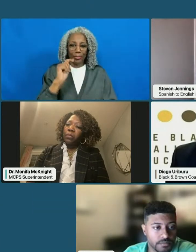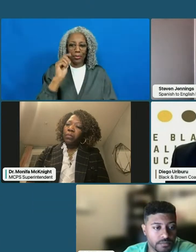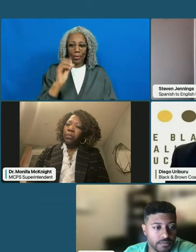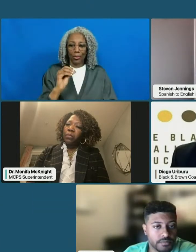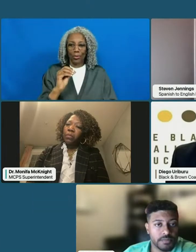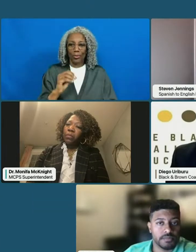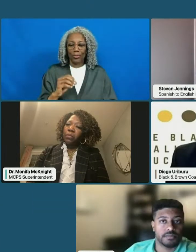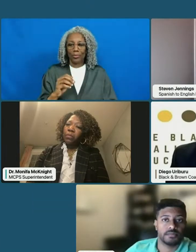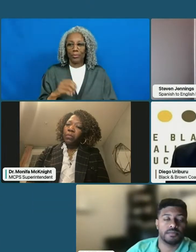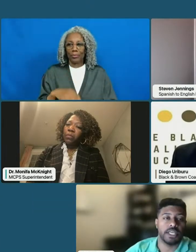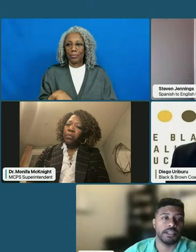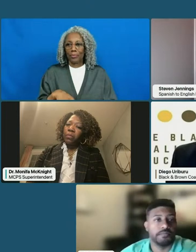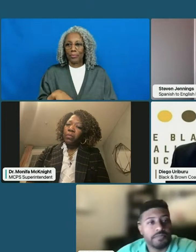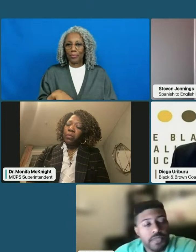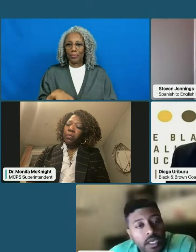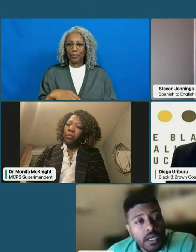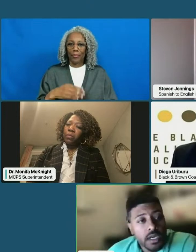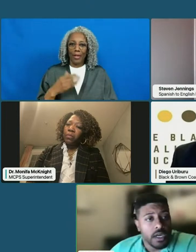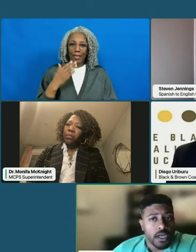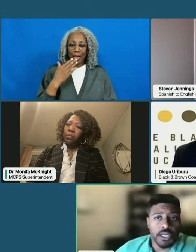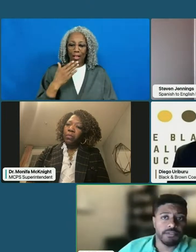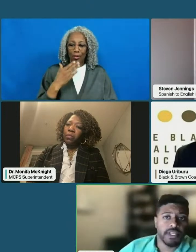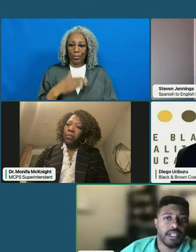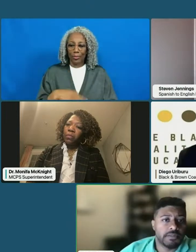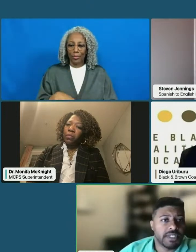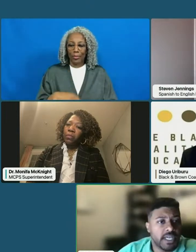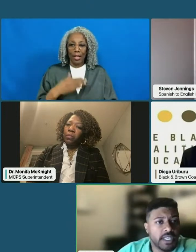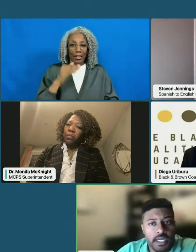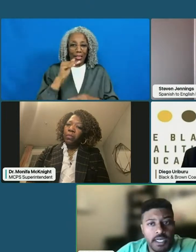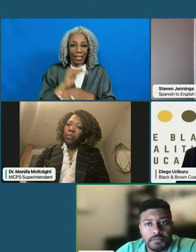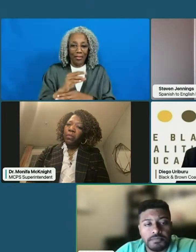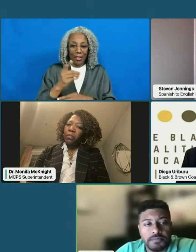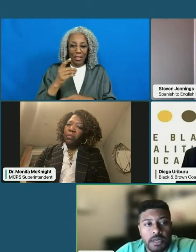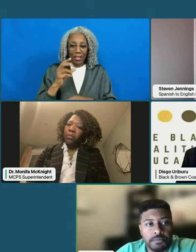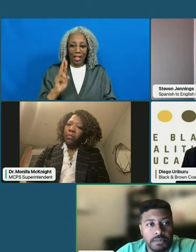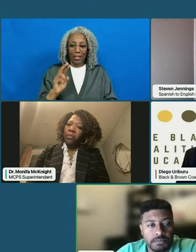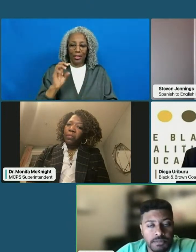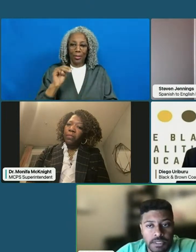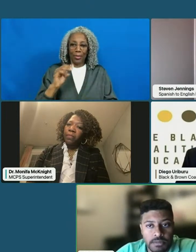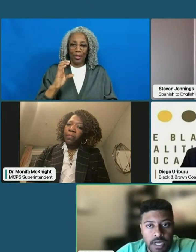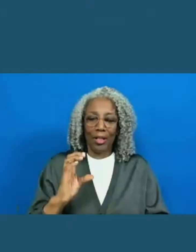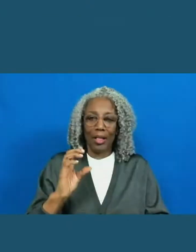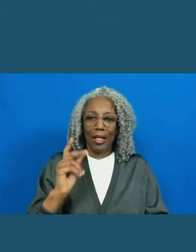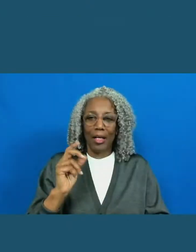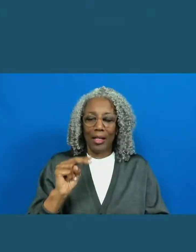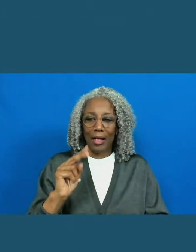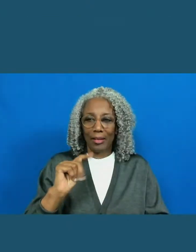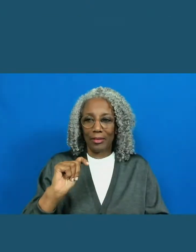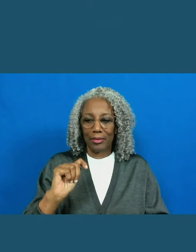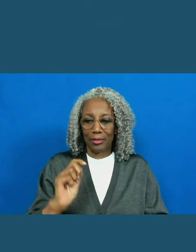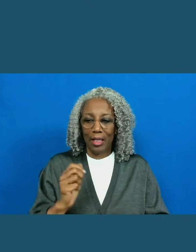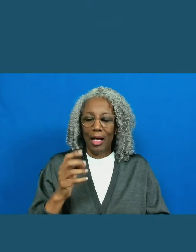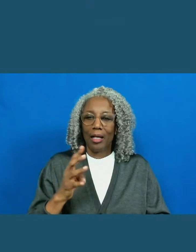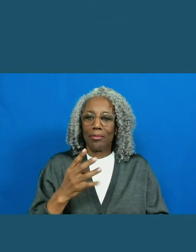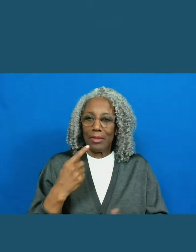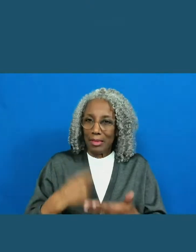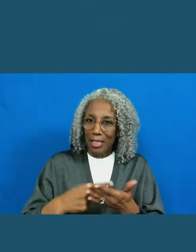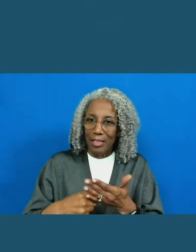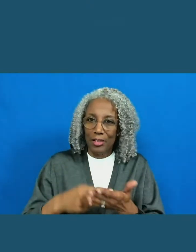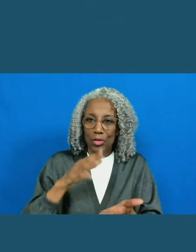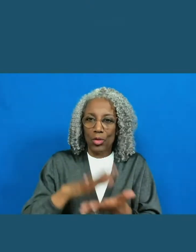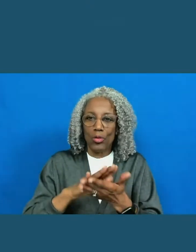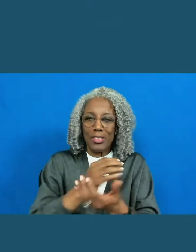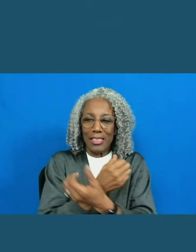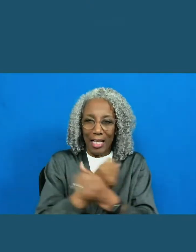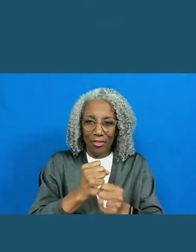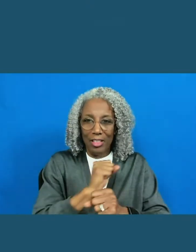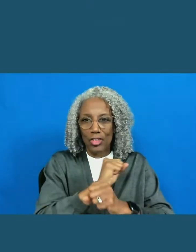Soda. Brenda Thank you. Good